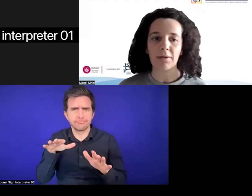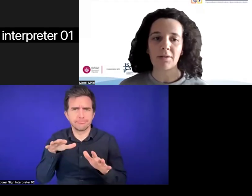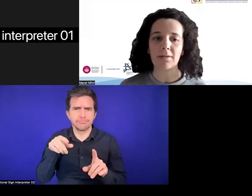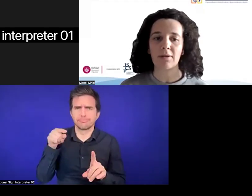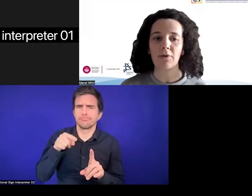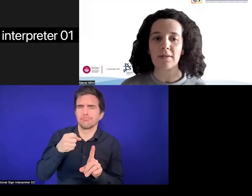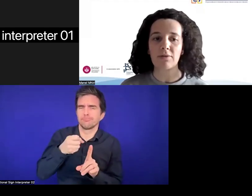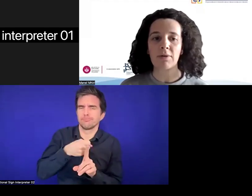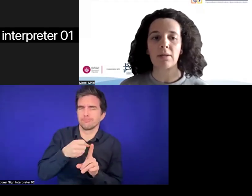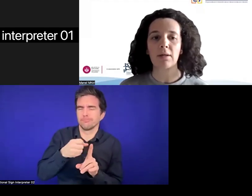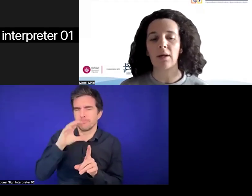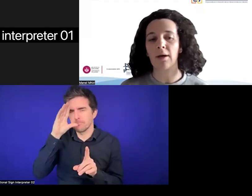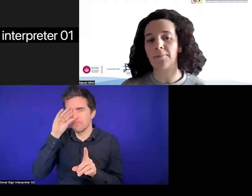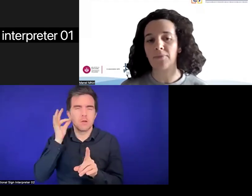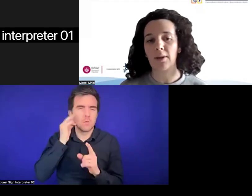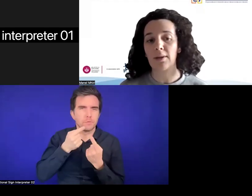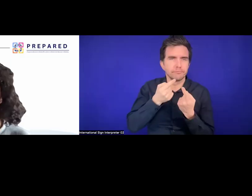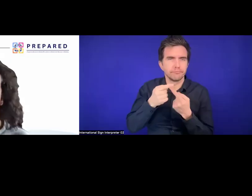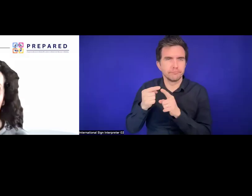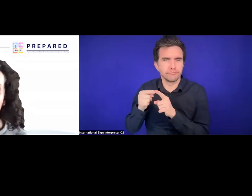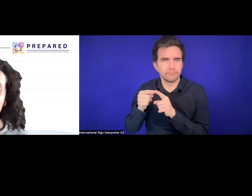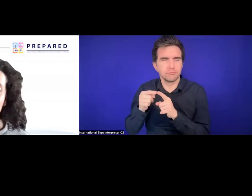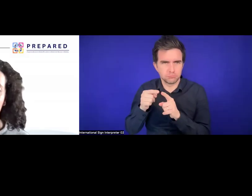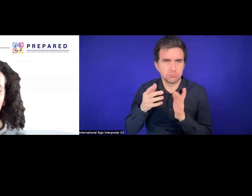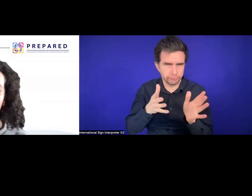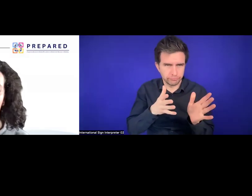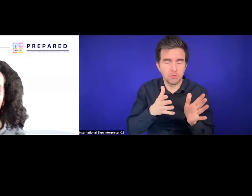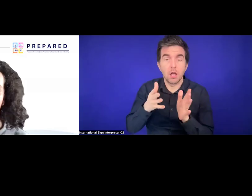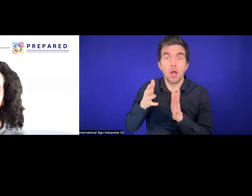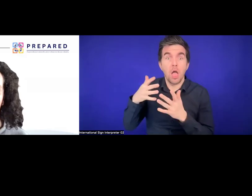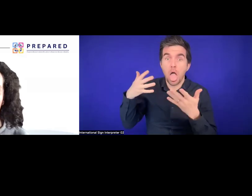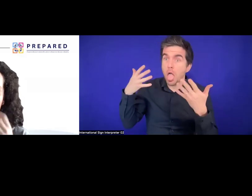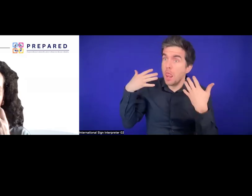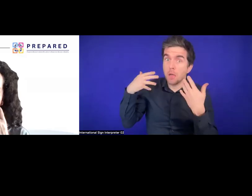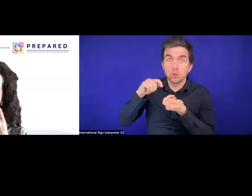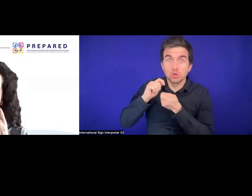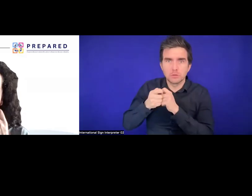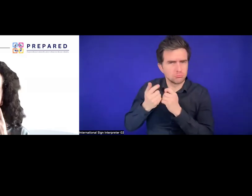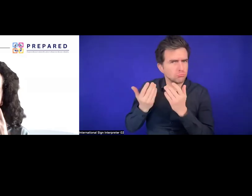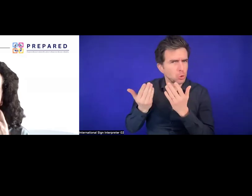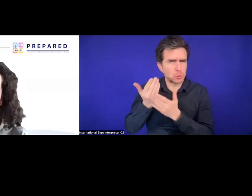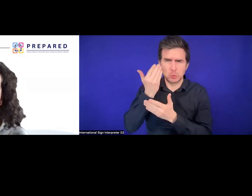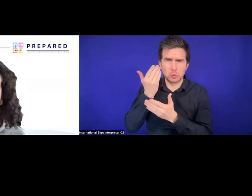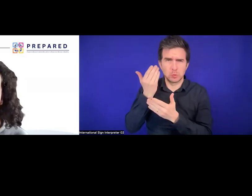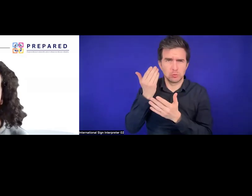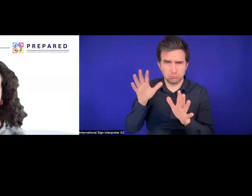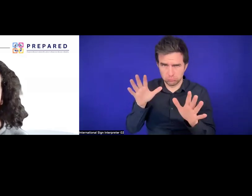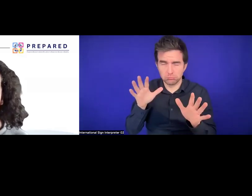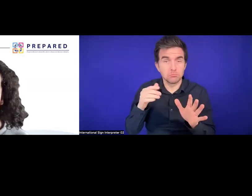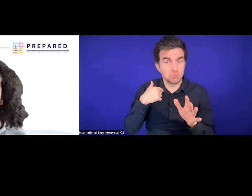year, and in the upcoming years, considering its importance at the global level and